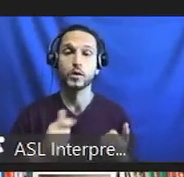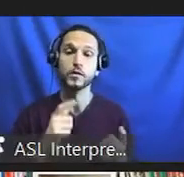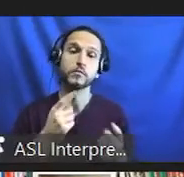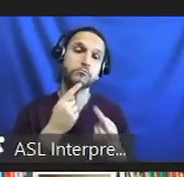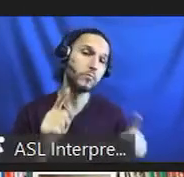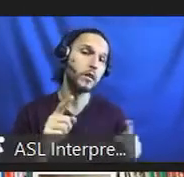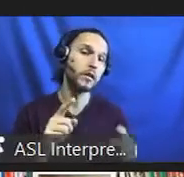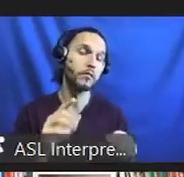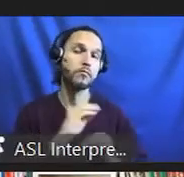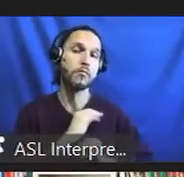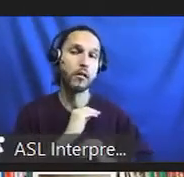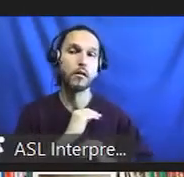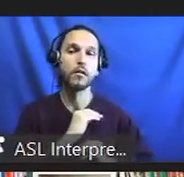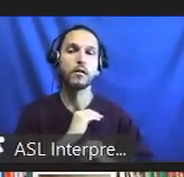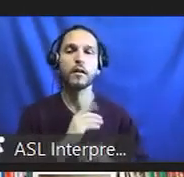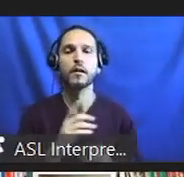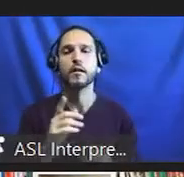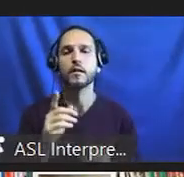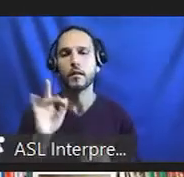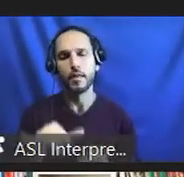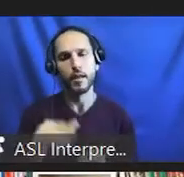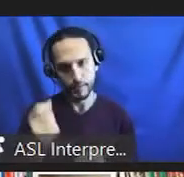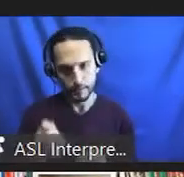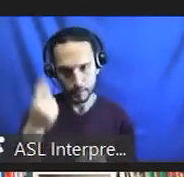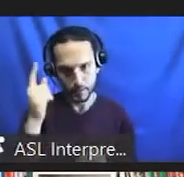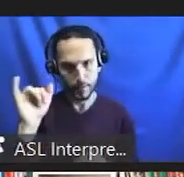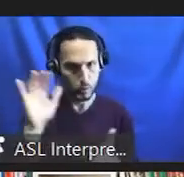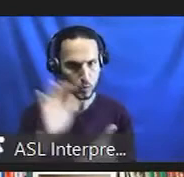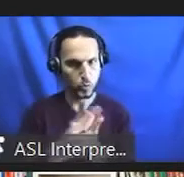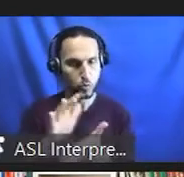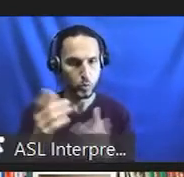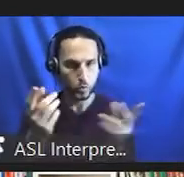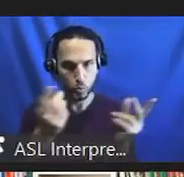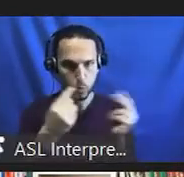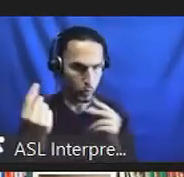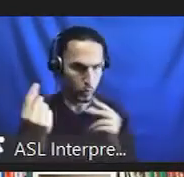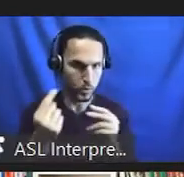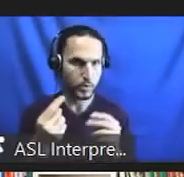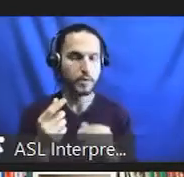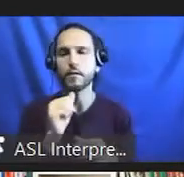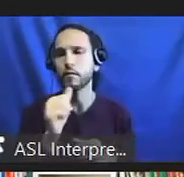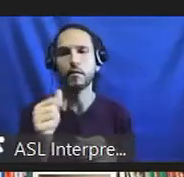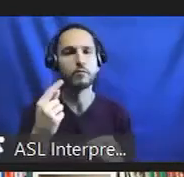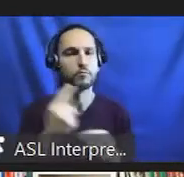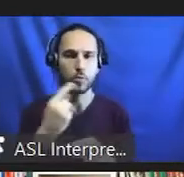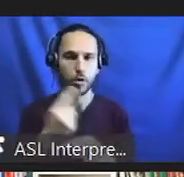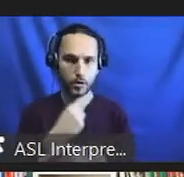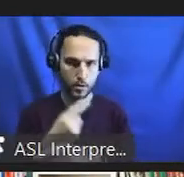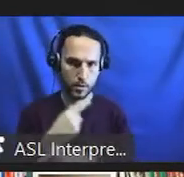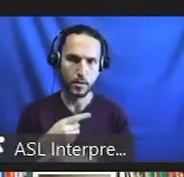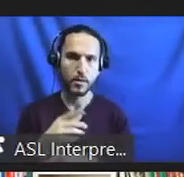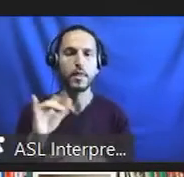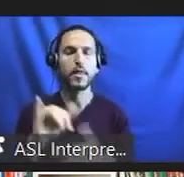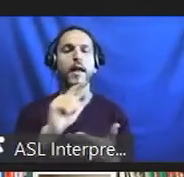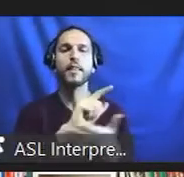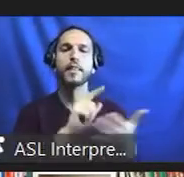It was pretty much understood that what the schools were doing were insufficient. But it was more of a legal argument of,